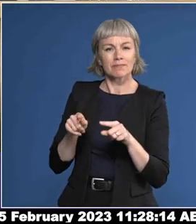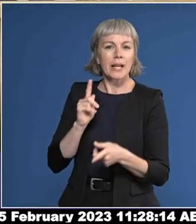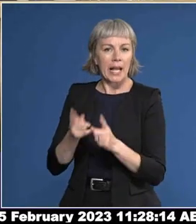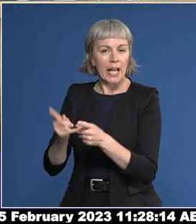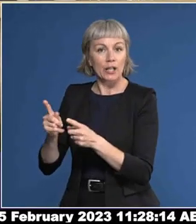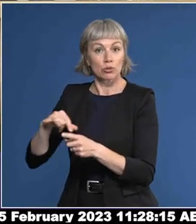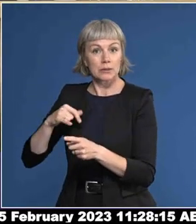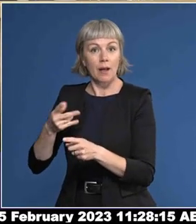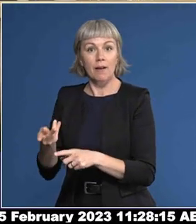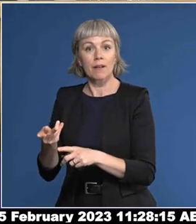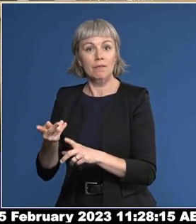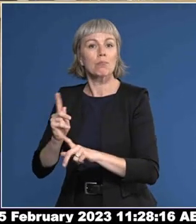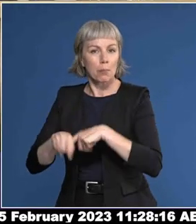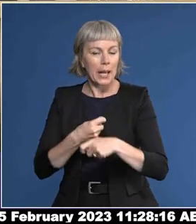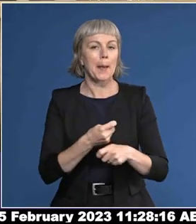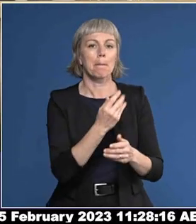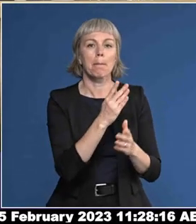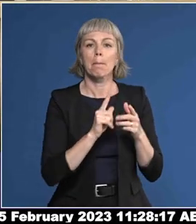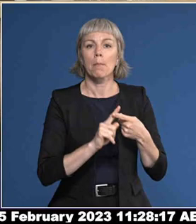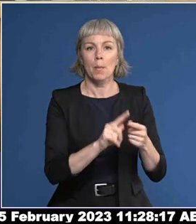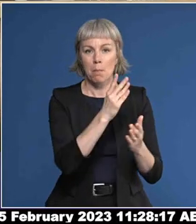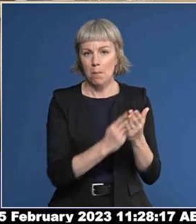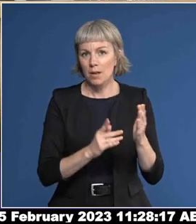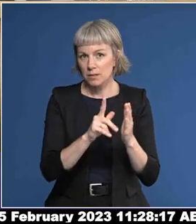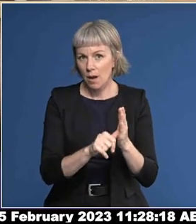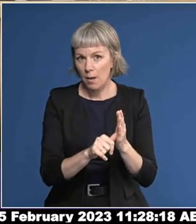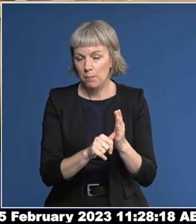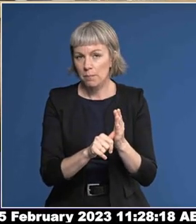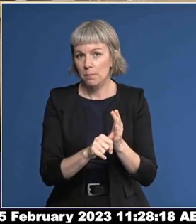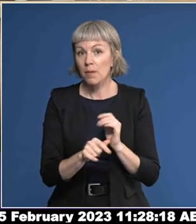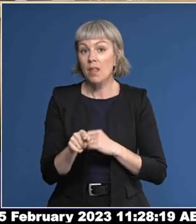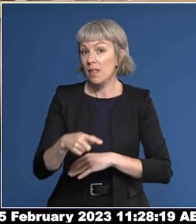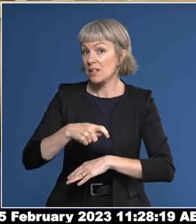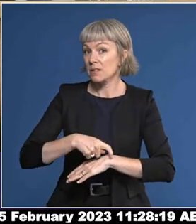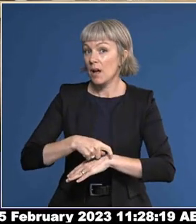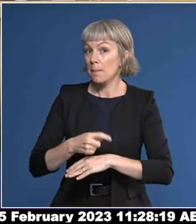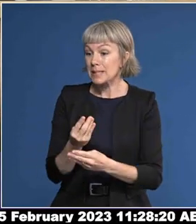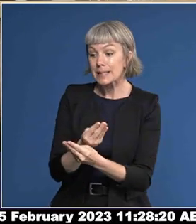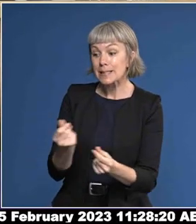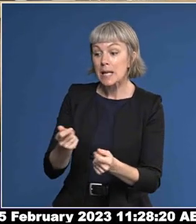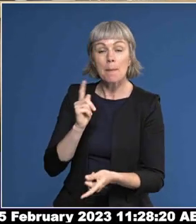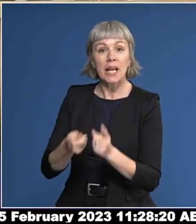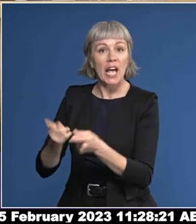to permanent part-time, that was also about terminating those casuals who, in fact, hadn't worked for the organisation for quite a long time.